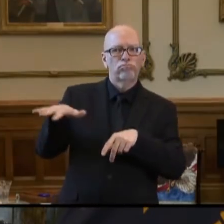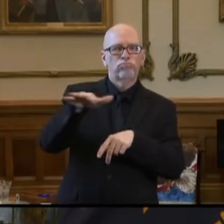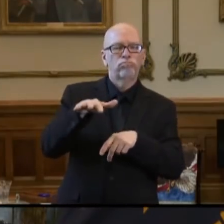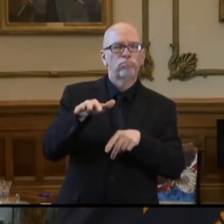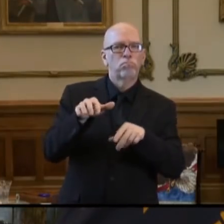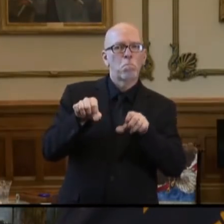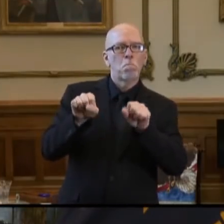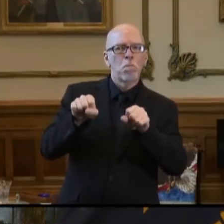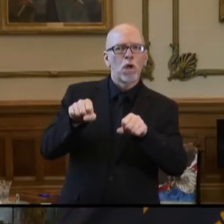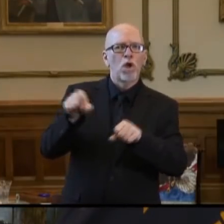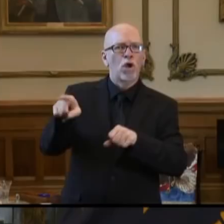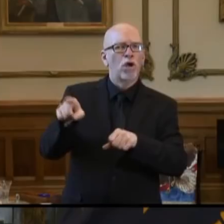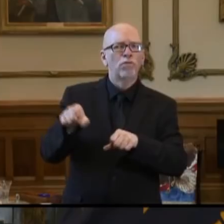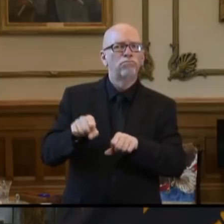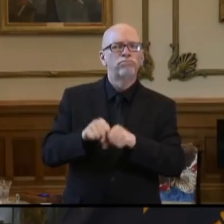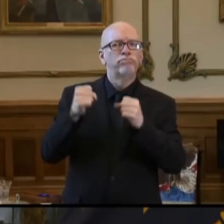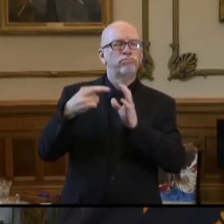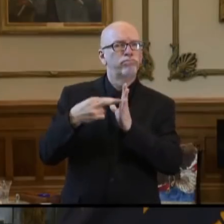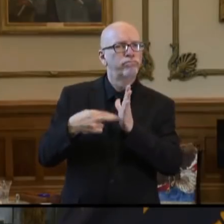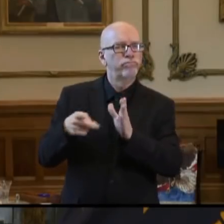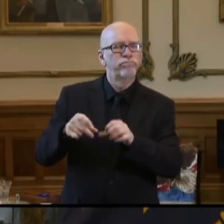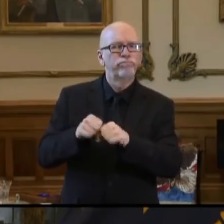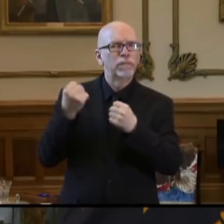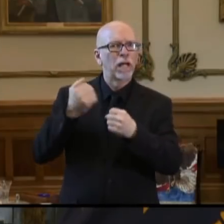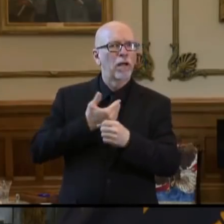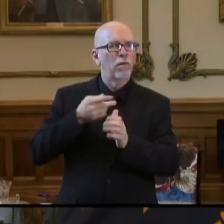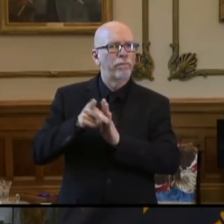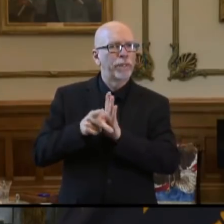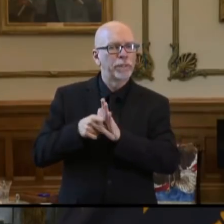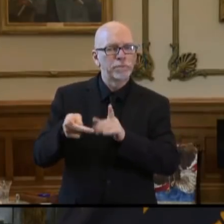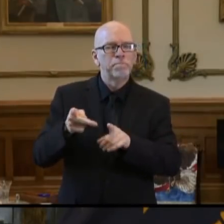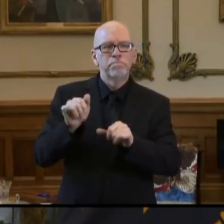INTO THE STATE FOR REVIEW. I WILL ALSO TELL YOU AS WE